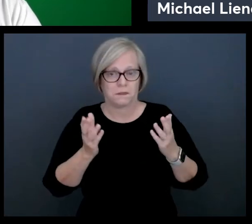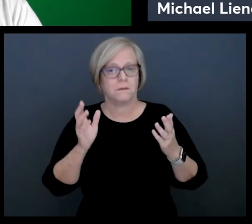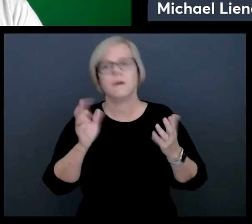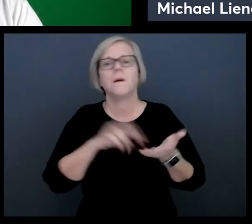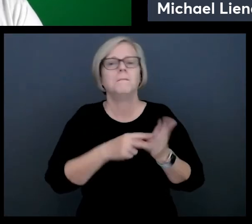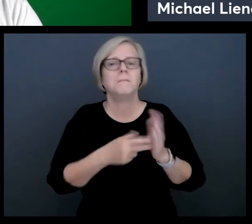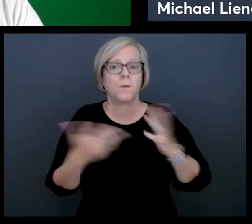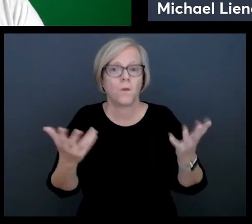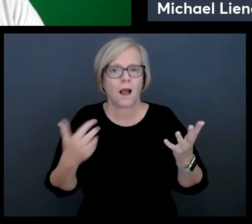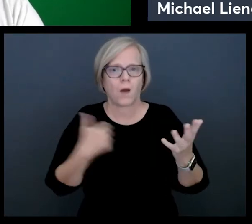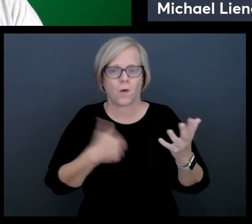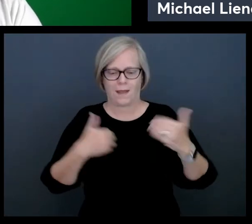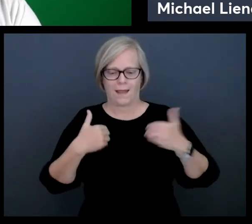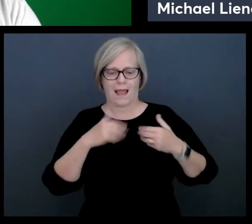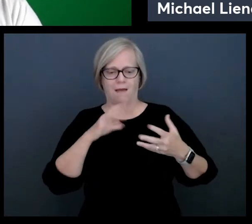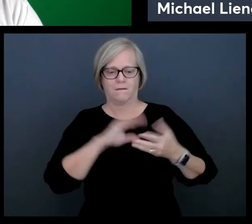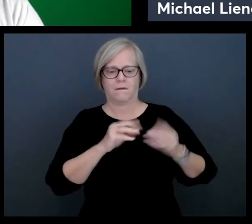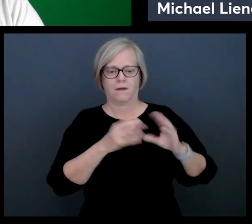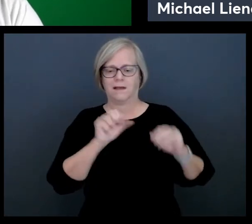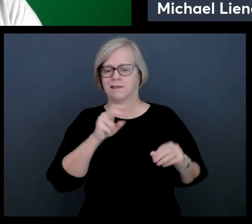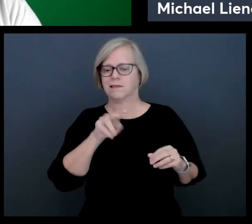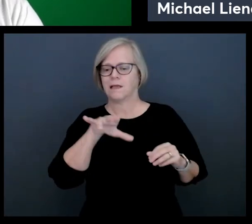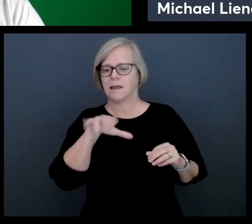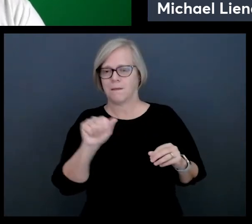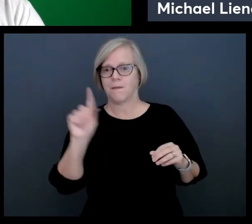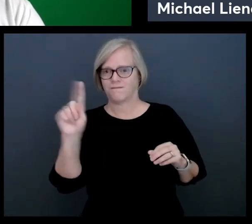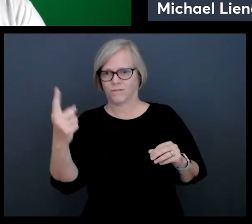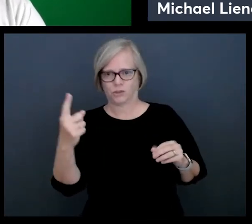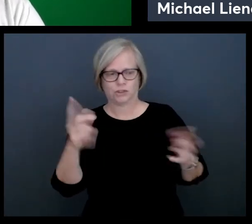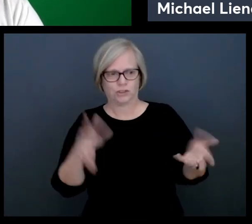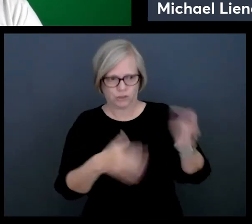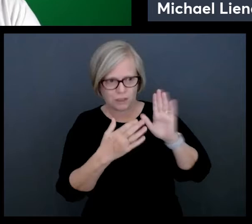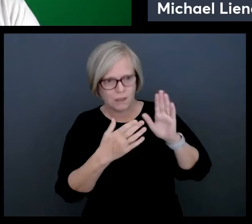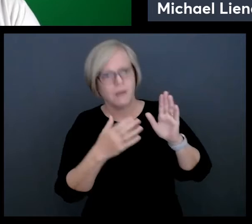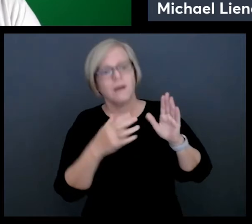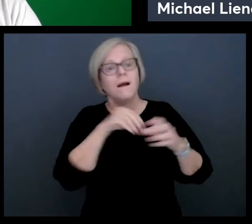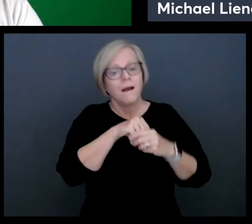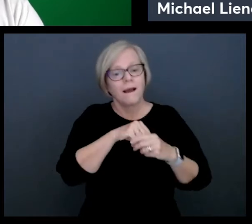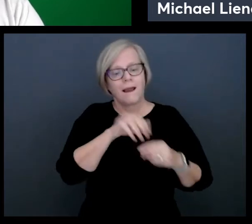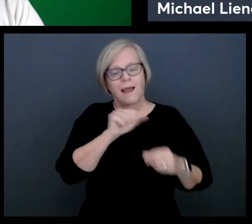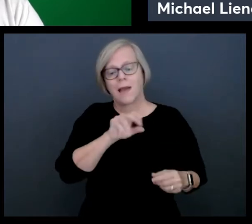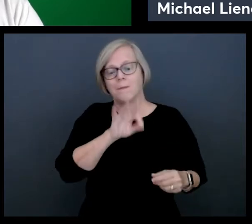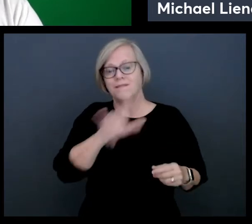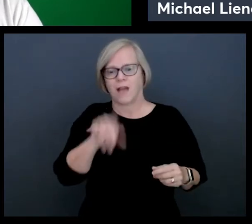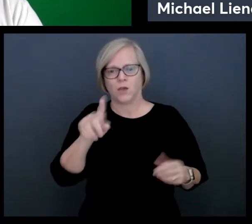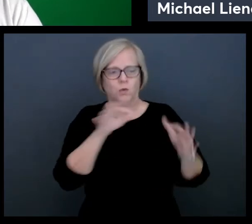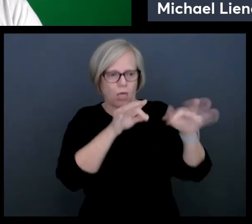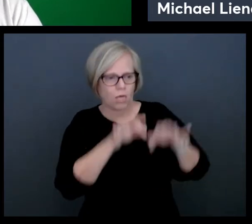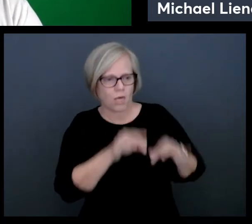Now, what that means is we take a schema-first approach, where within the context of Amplify,